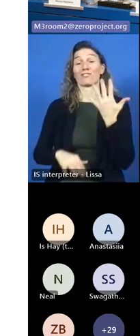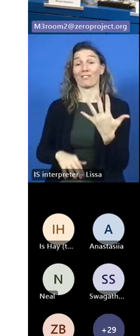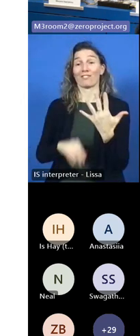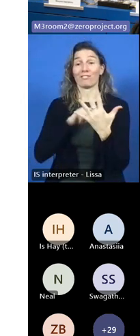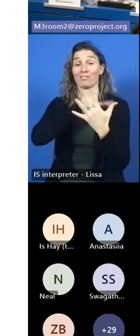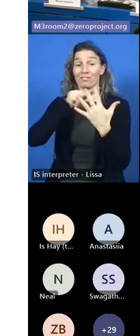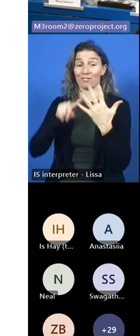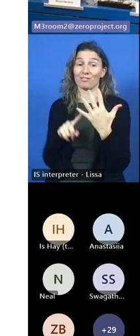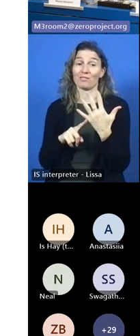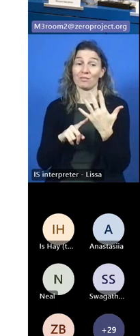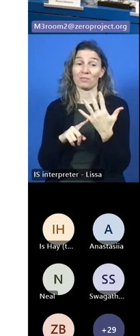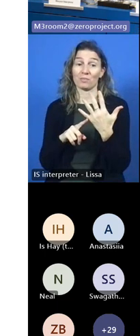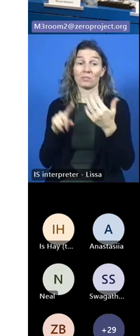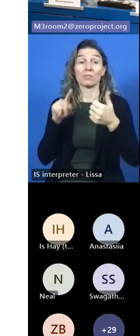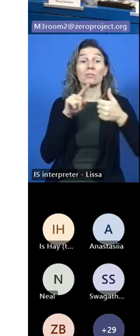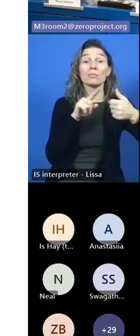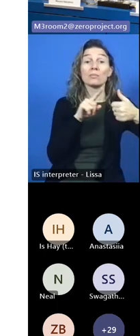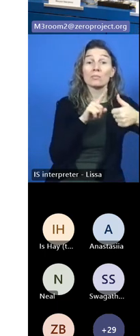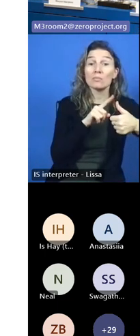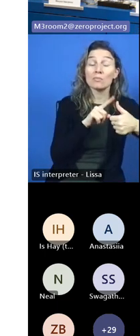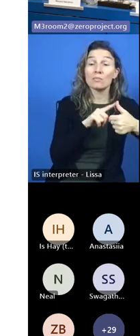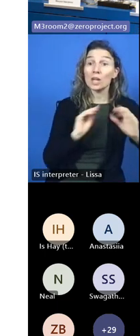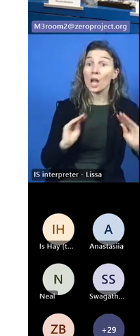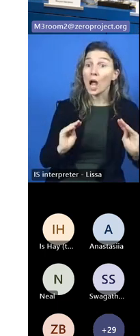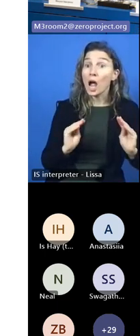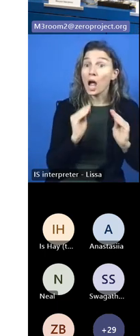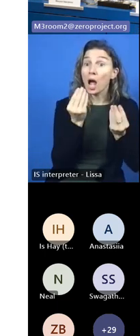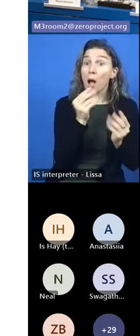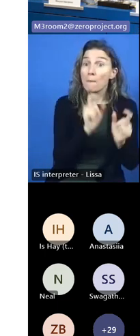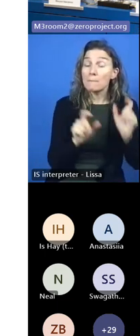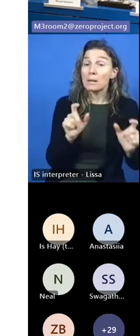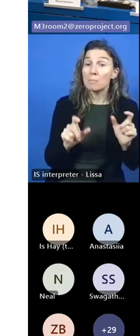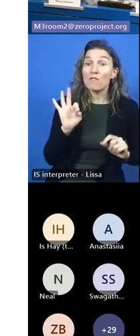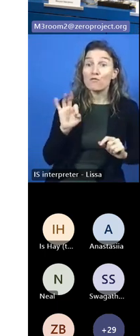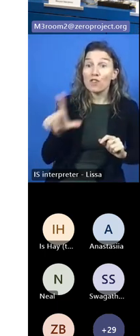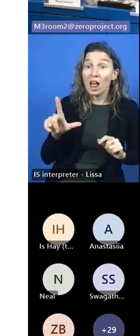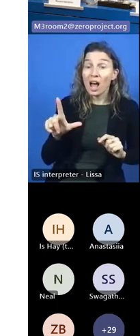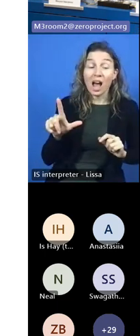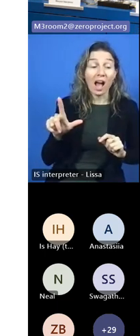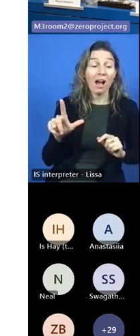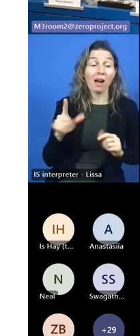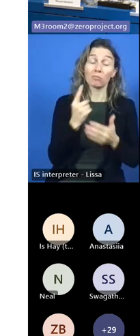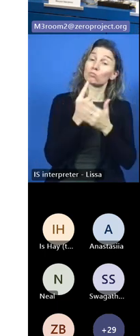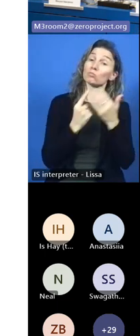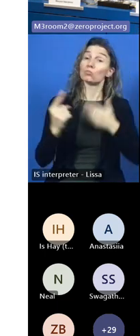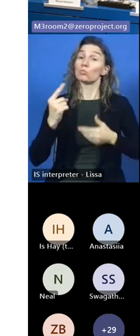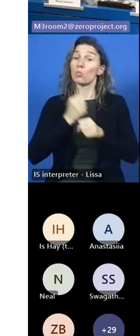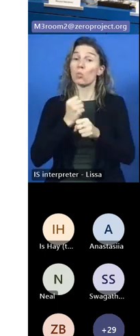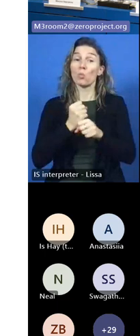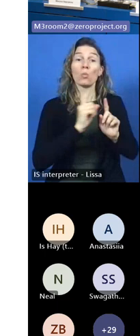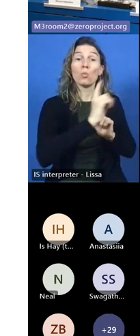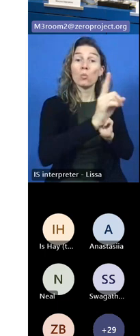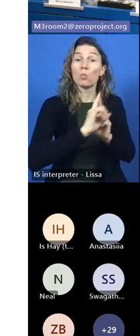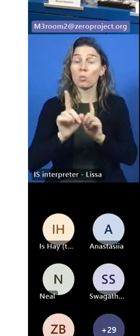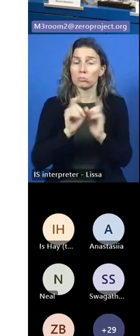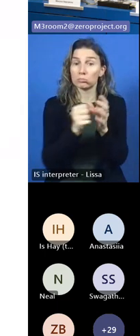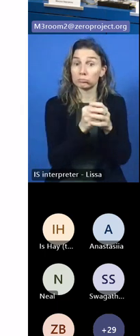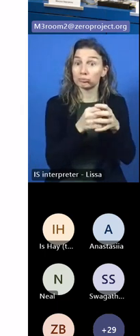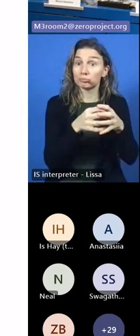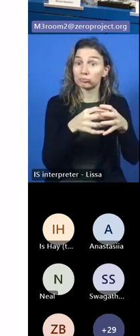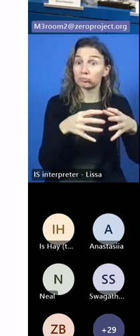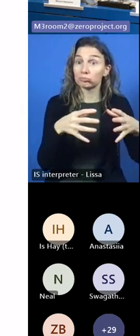of freelancers among young people is growing. You could see that the majority of freelancers